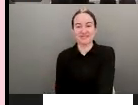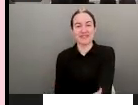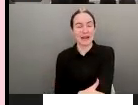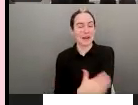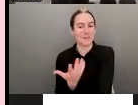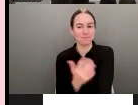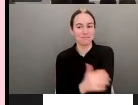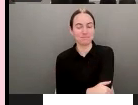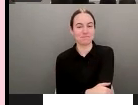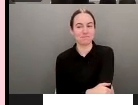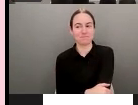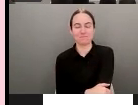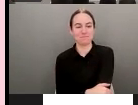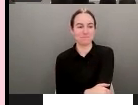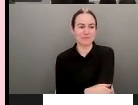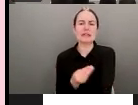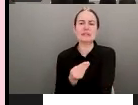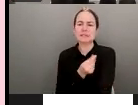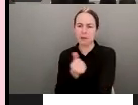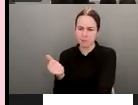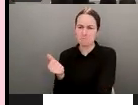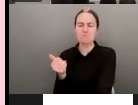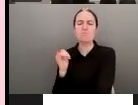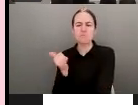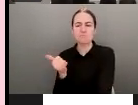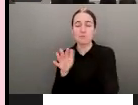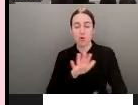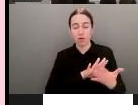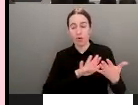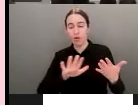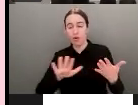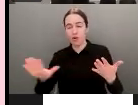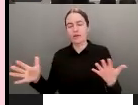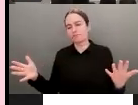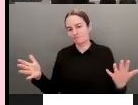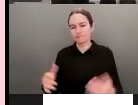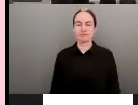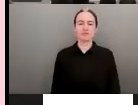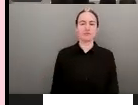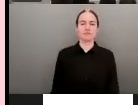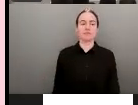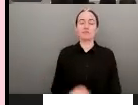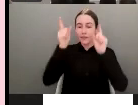Some of the things yes. Not everything. On Android,